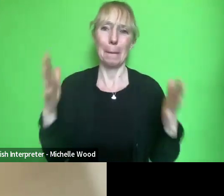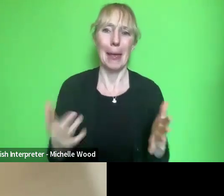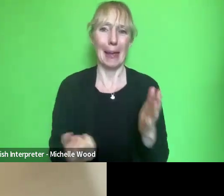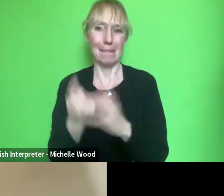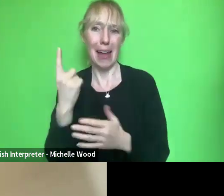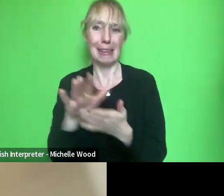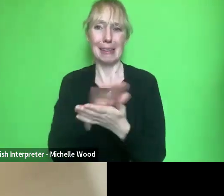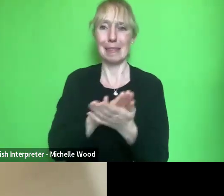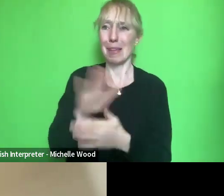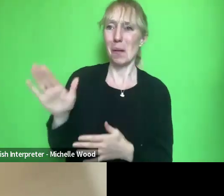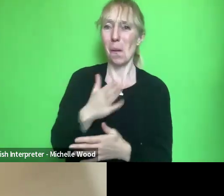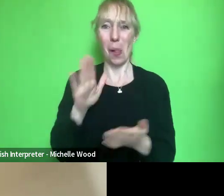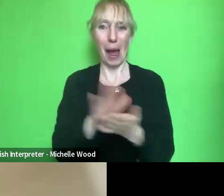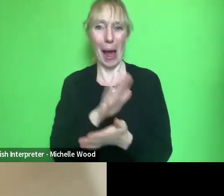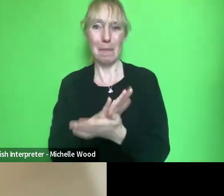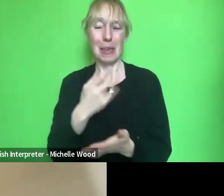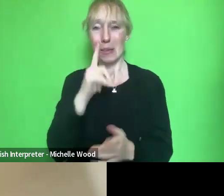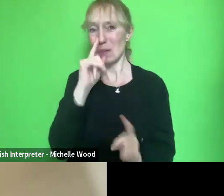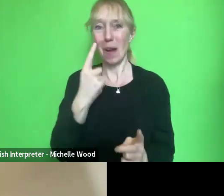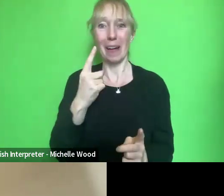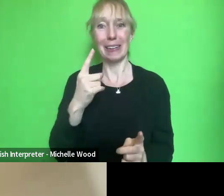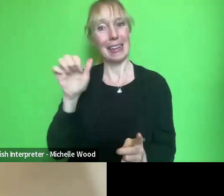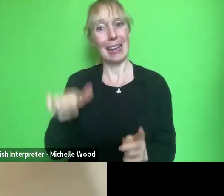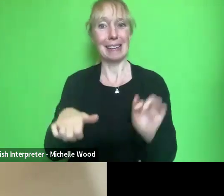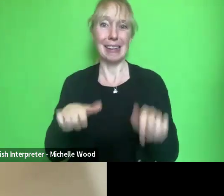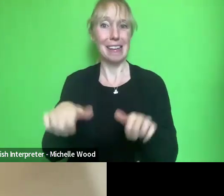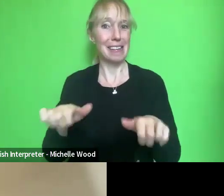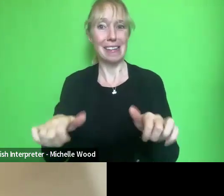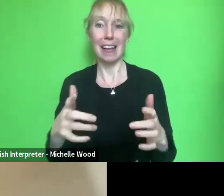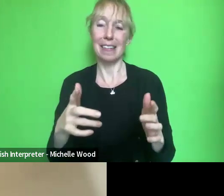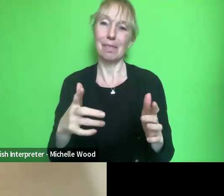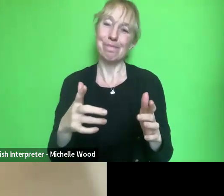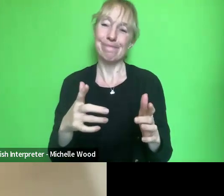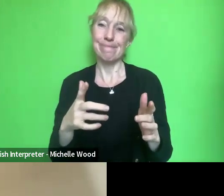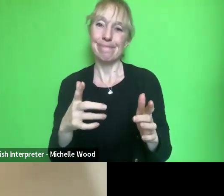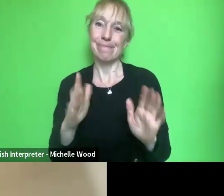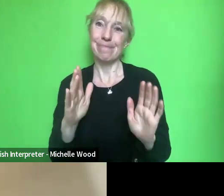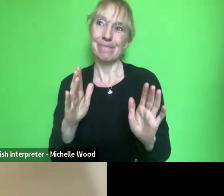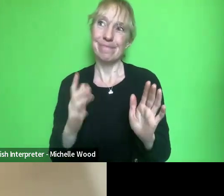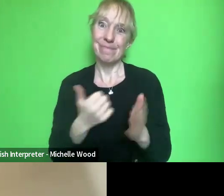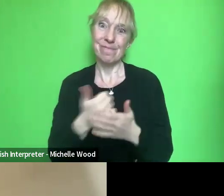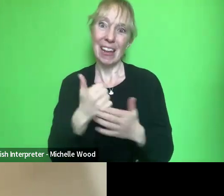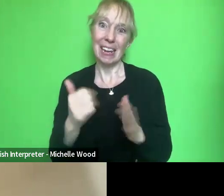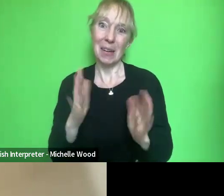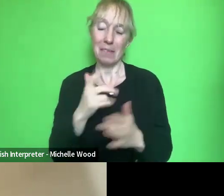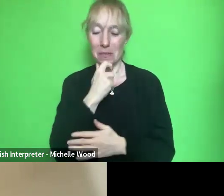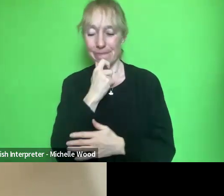everybody really happy," or saying yes to everything. There are often quite difficult decisions to be made where actually whilst you're advocating for